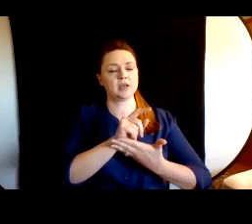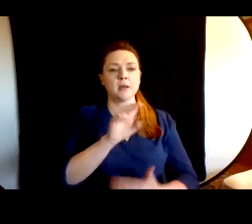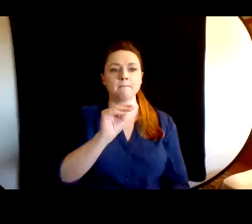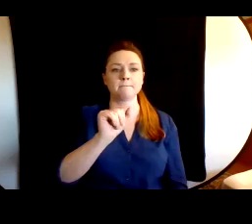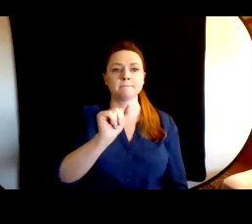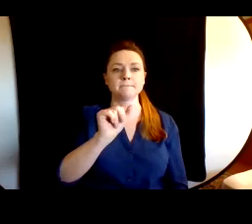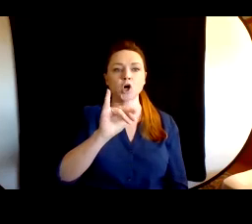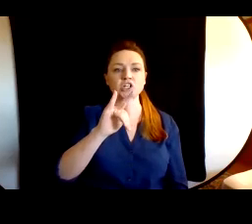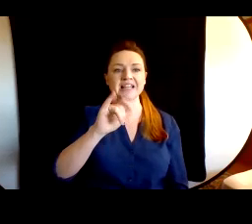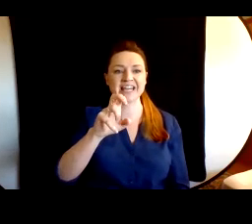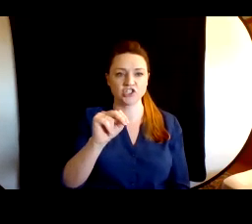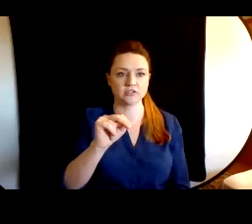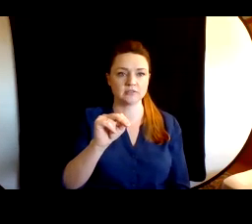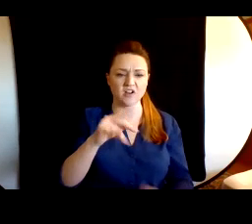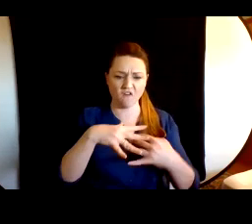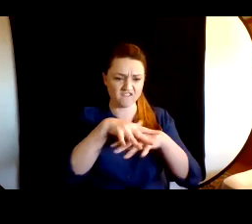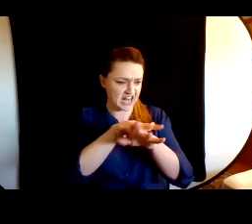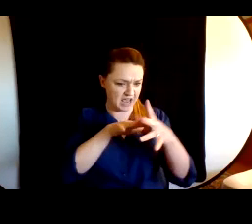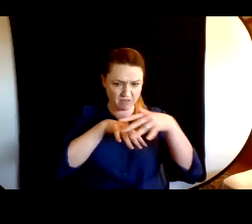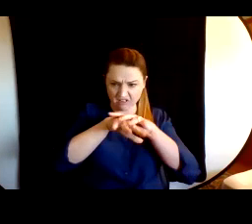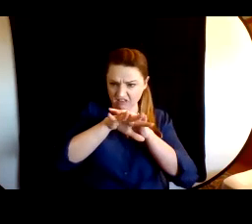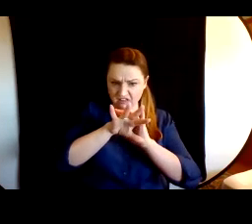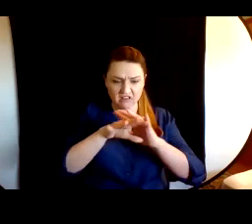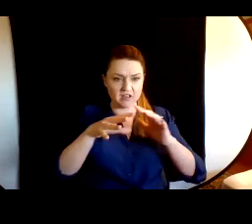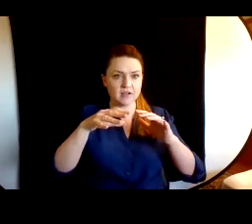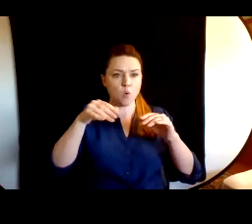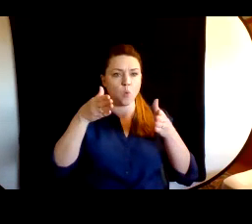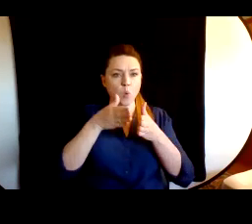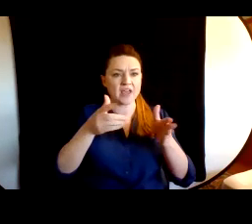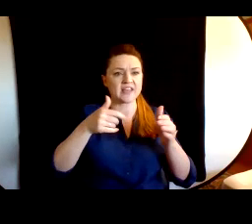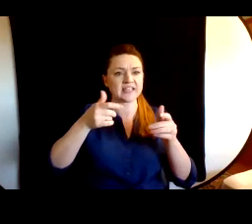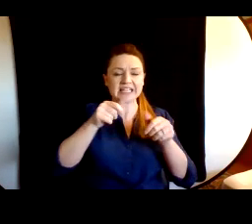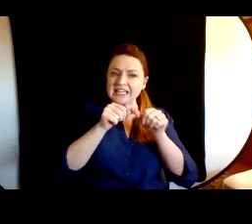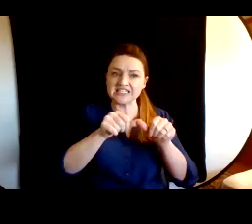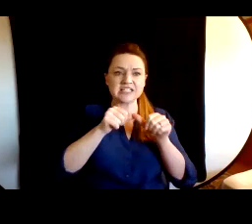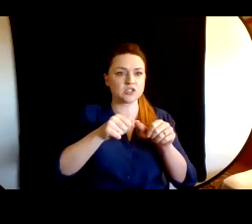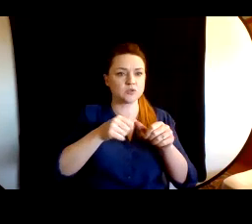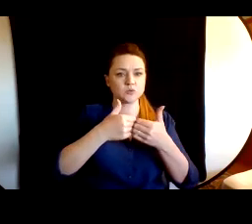and how those overlap and intersect in ways that continue to disenfranchise or marginalize individuals,